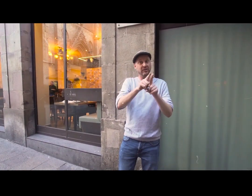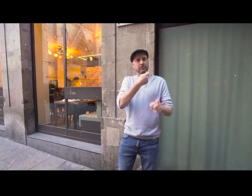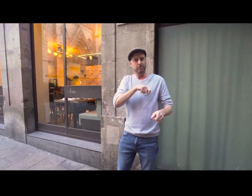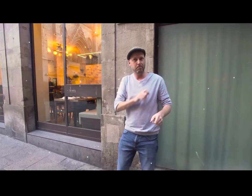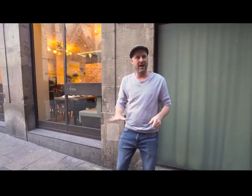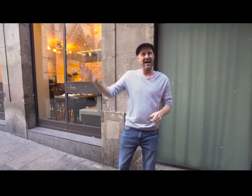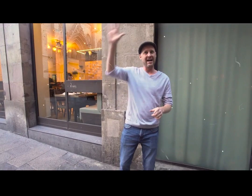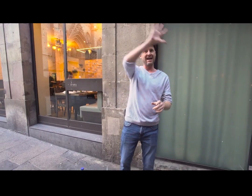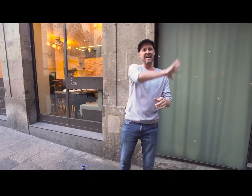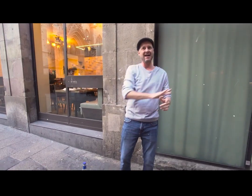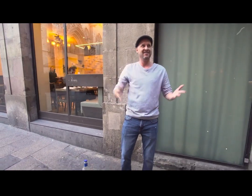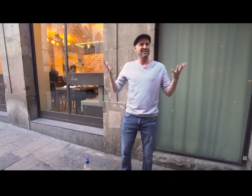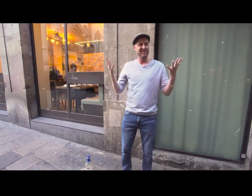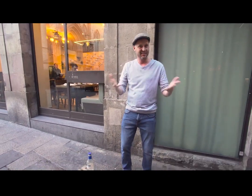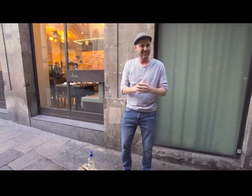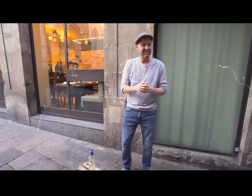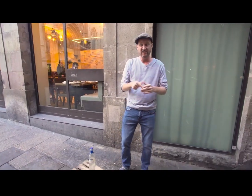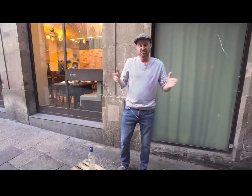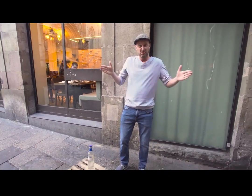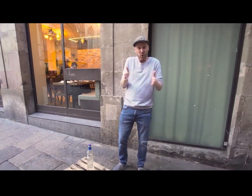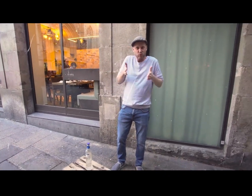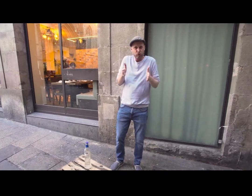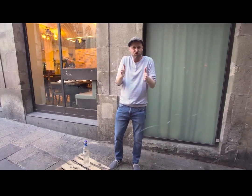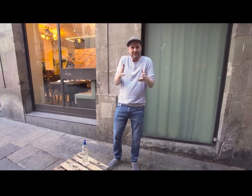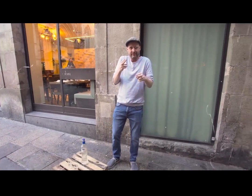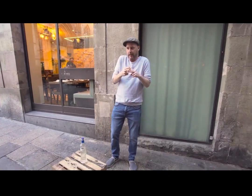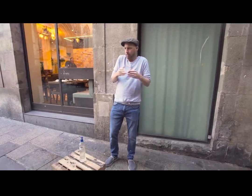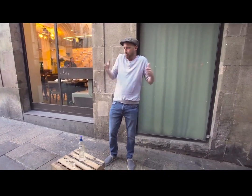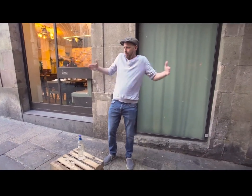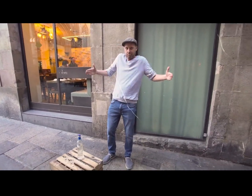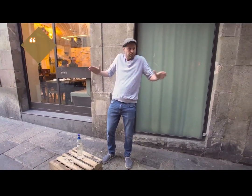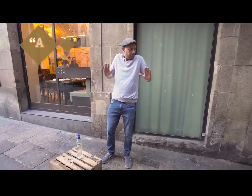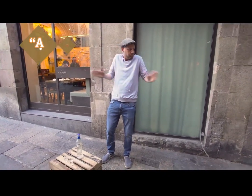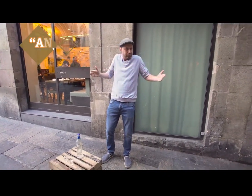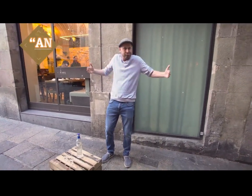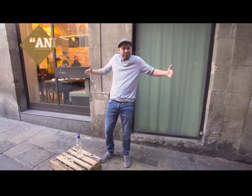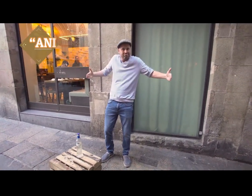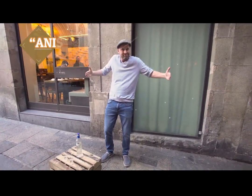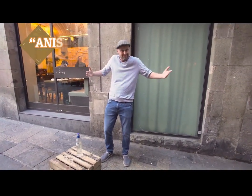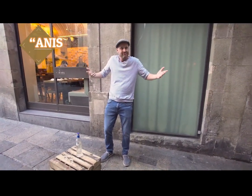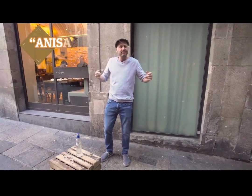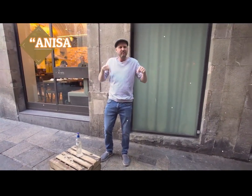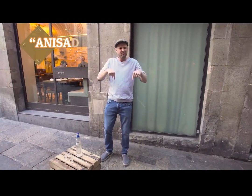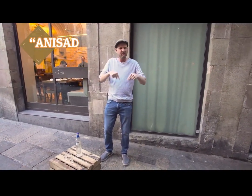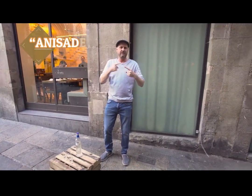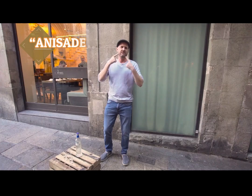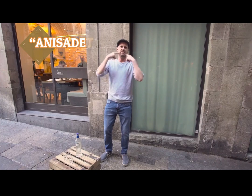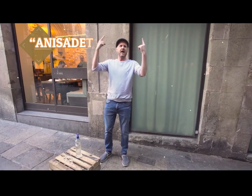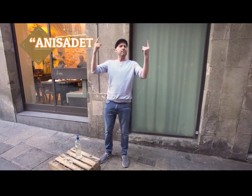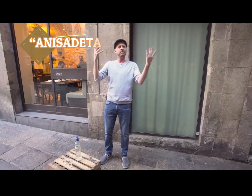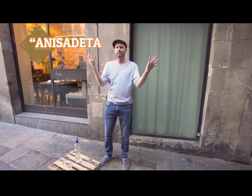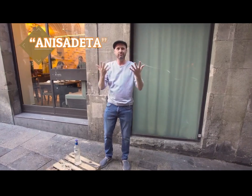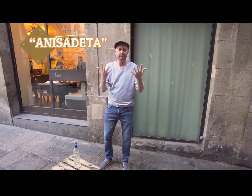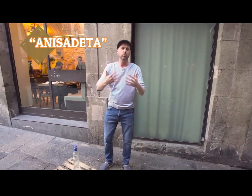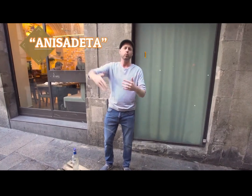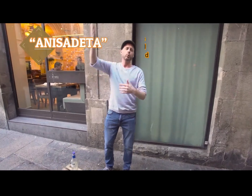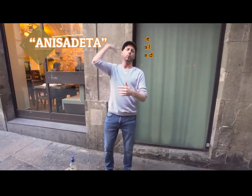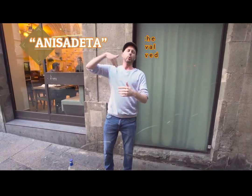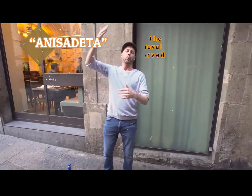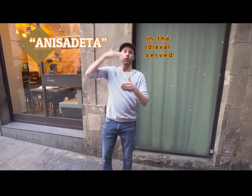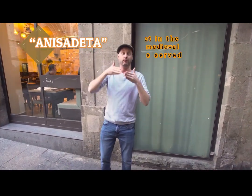And probably the whole of Spain! This small street is just this! A few metres. And do you know what it's famous for?